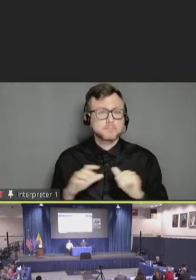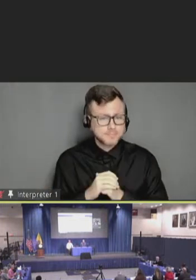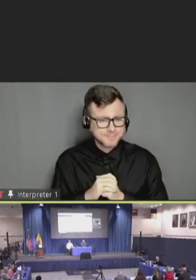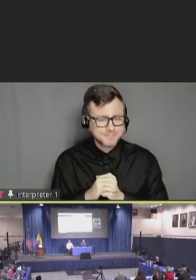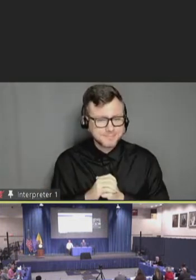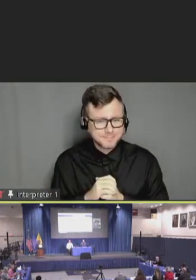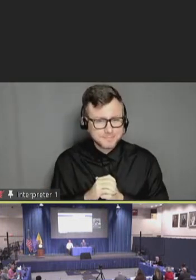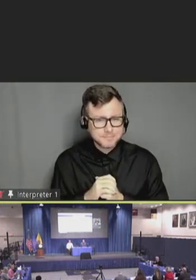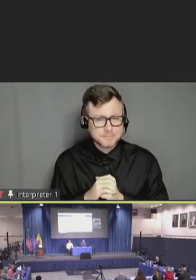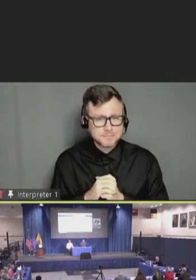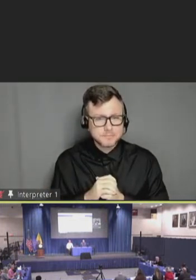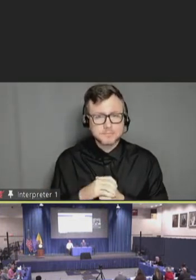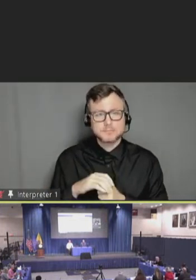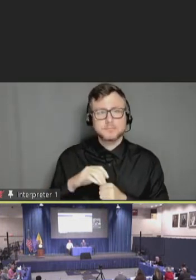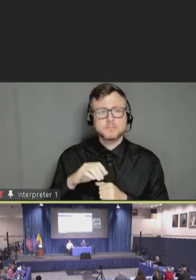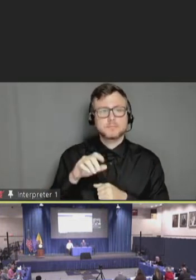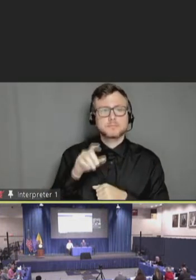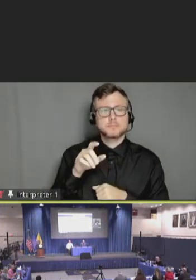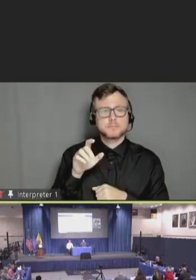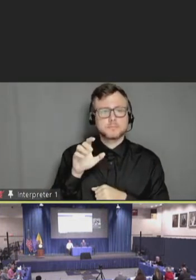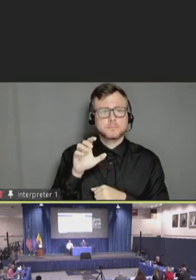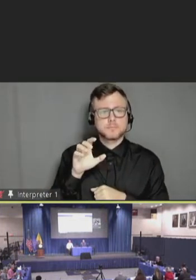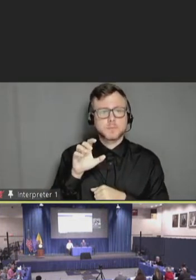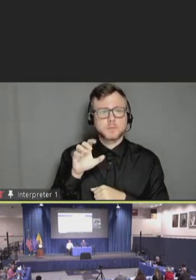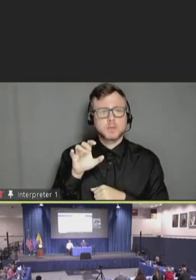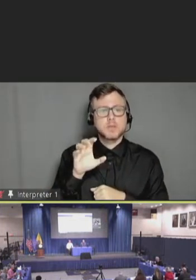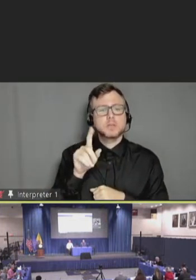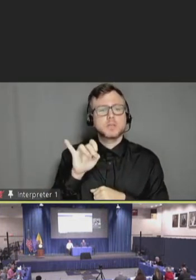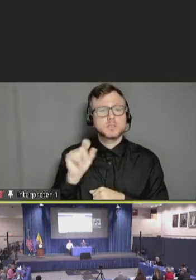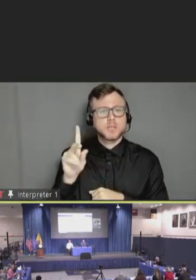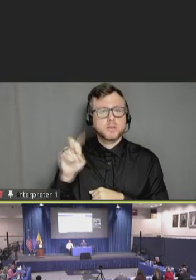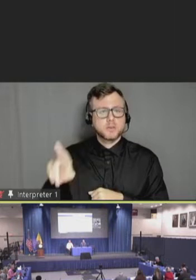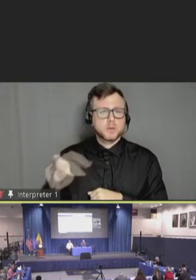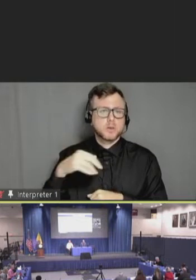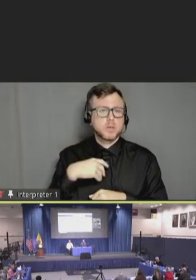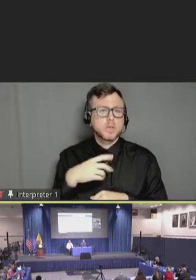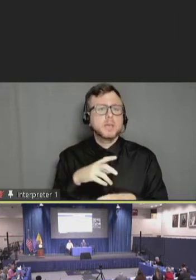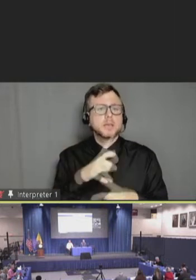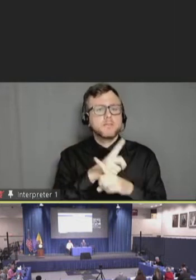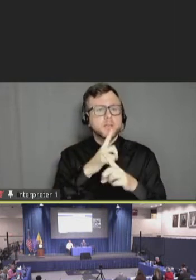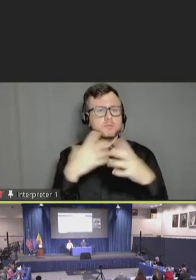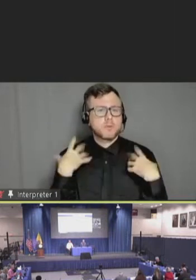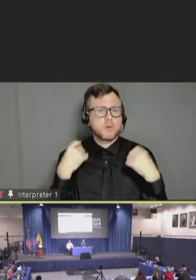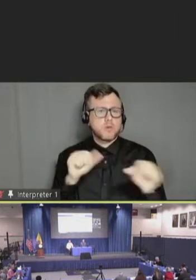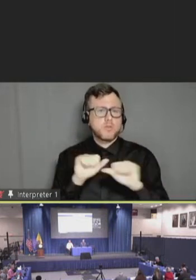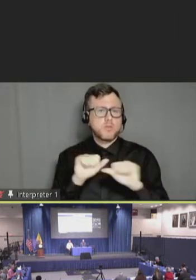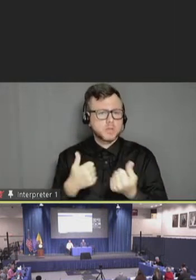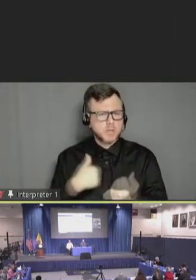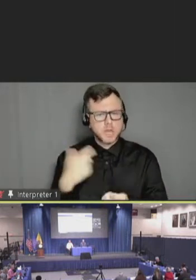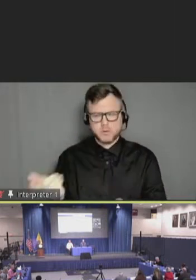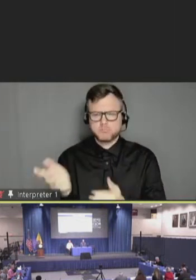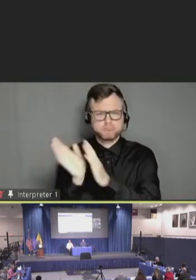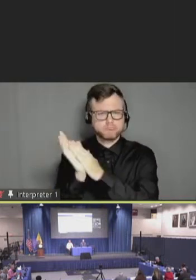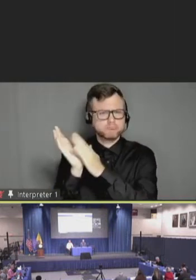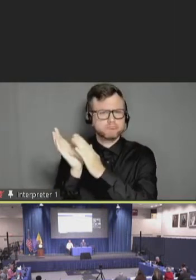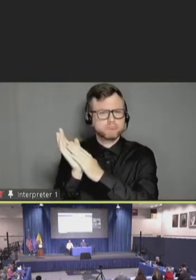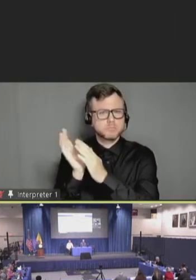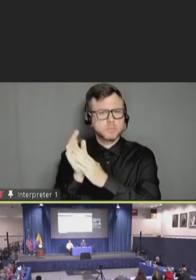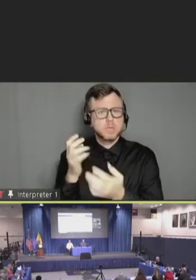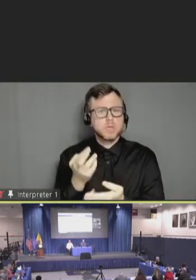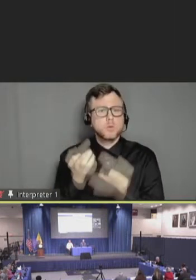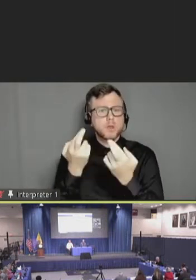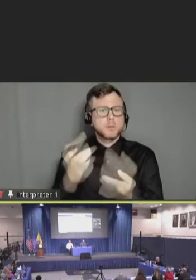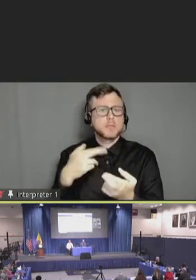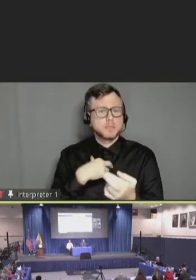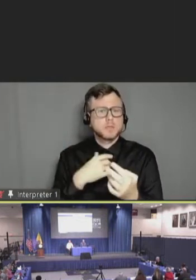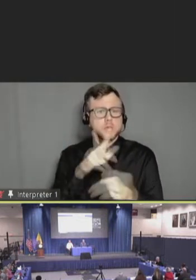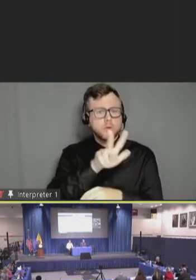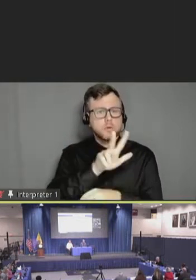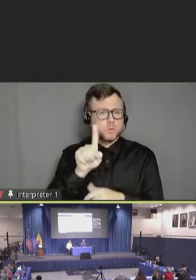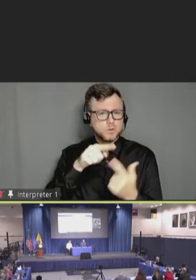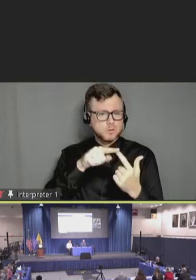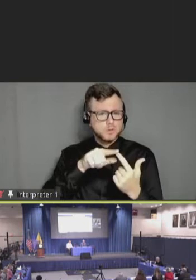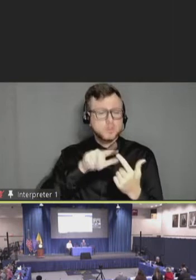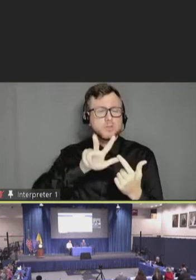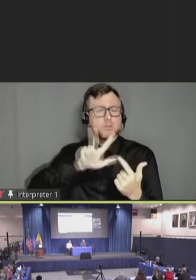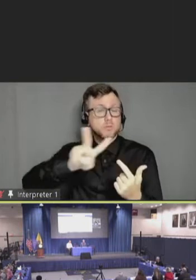Yeah, I'd just like to commend recommendations 31 and 32.